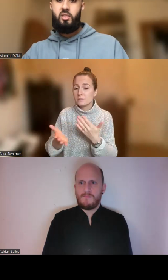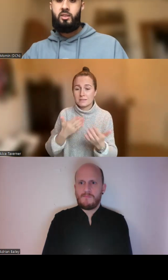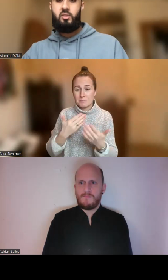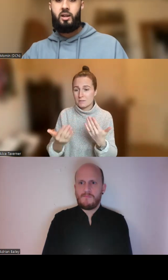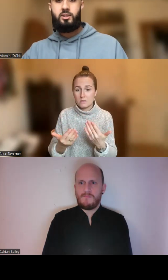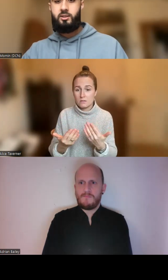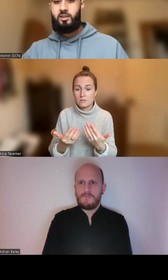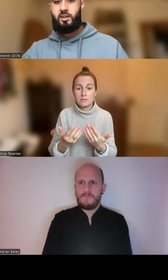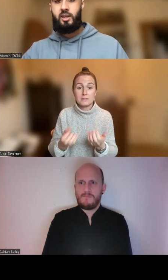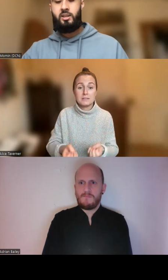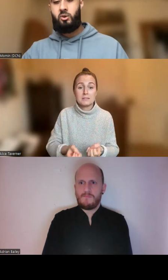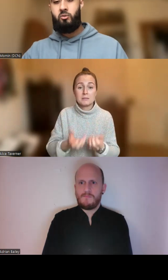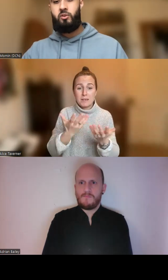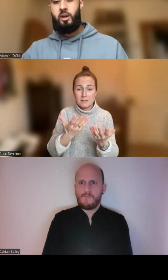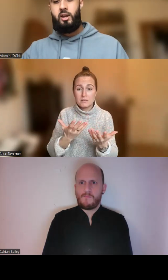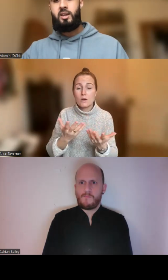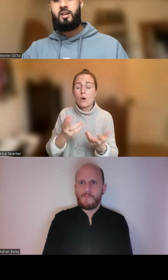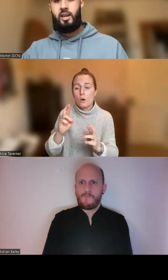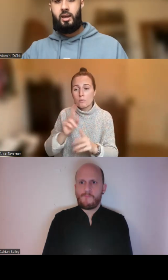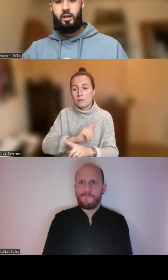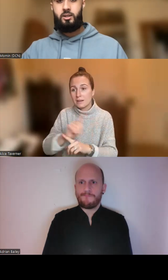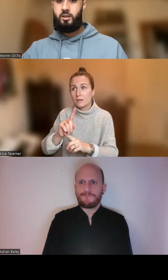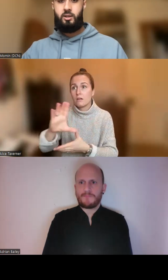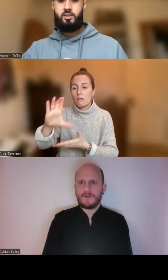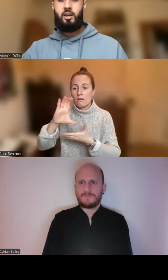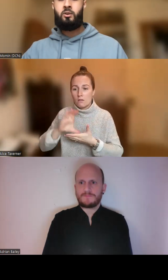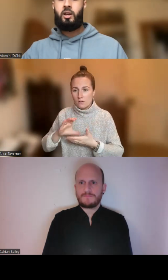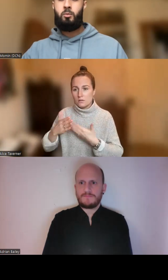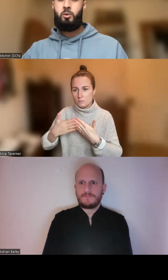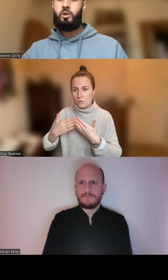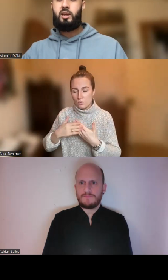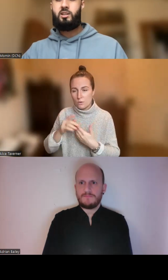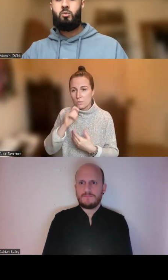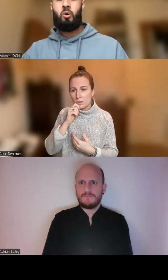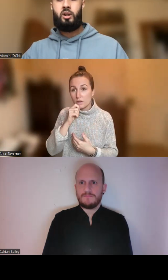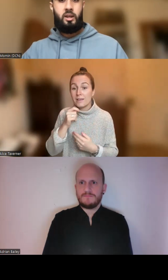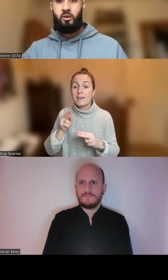then that's a key indicator to saying, okay, maybe we need to get someone in